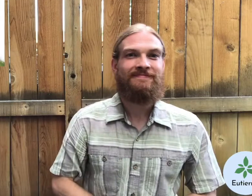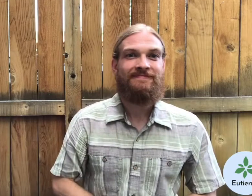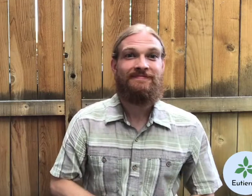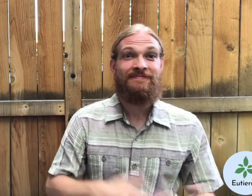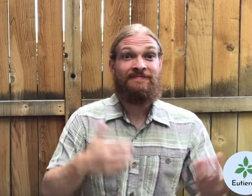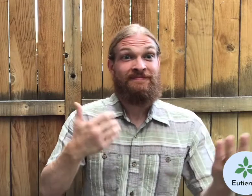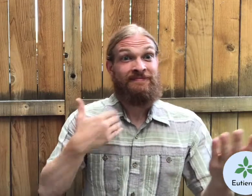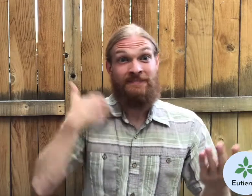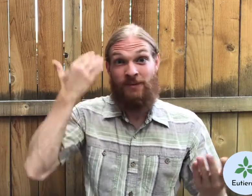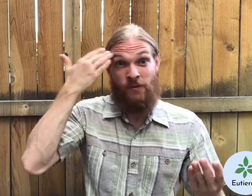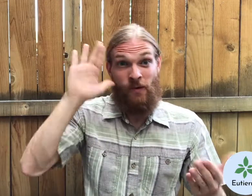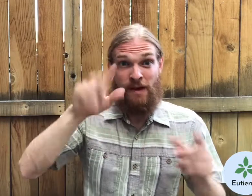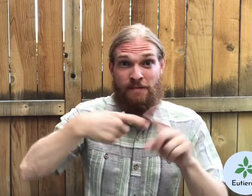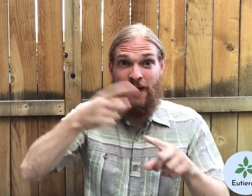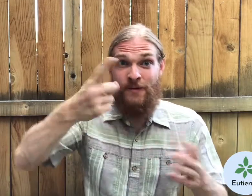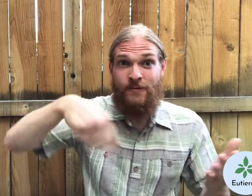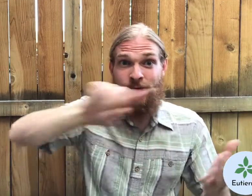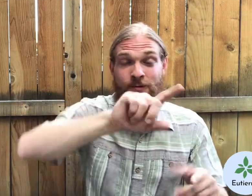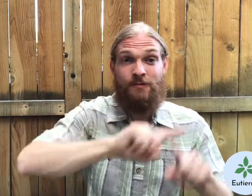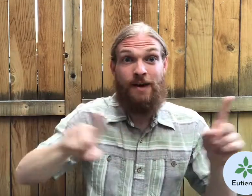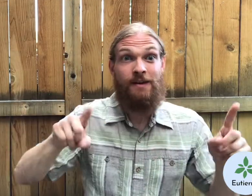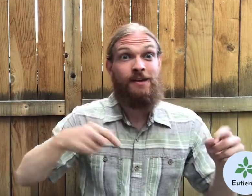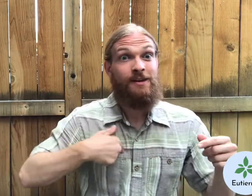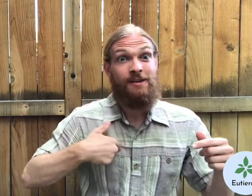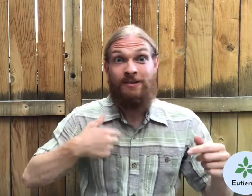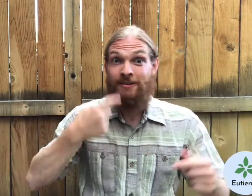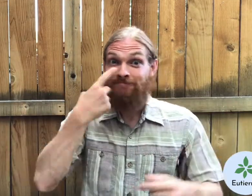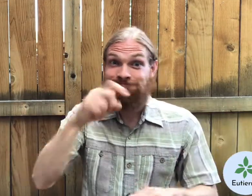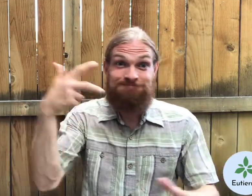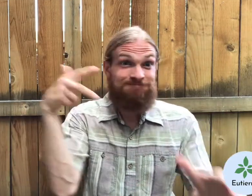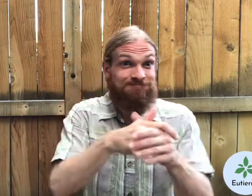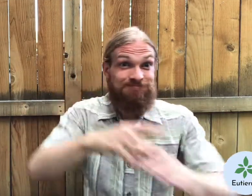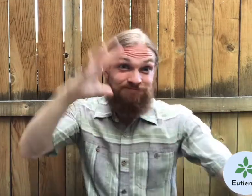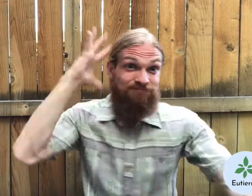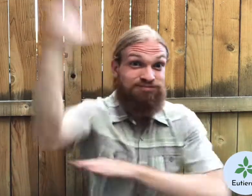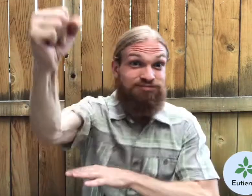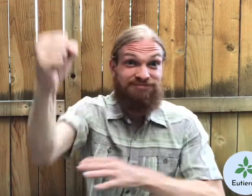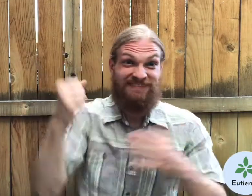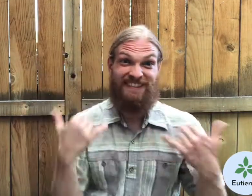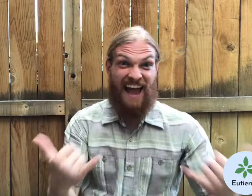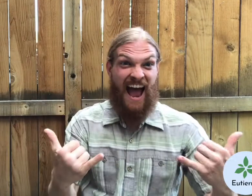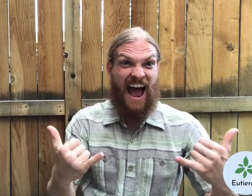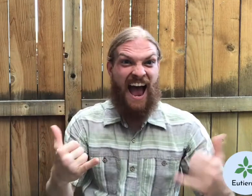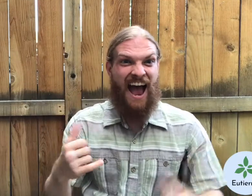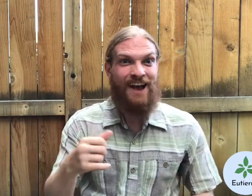I don't know about you but I'm ready to jump on a bicycle and ride out there now!